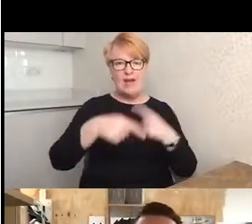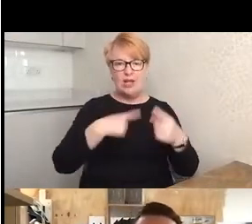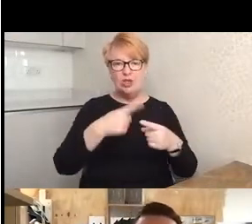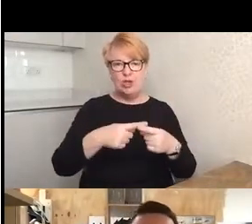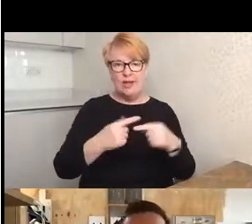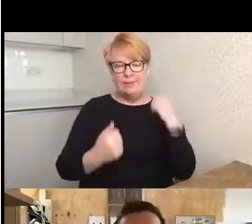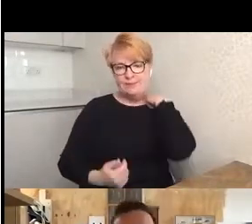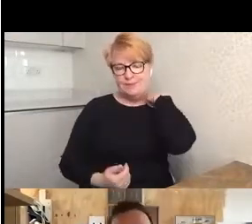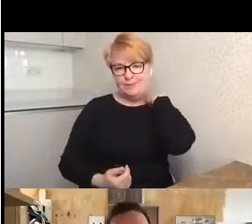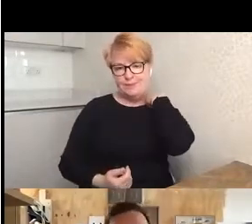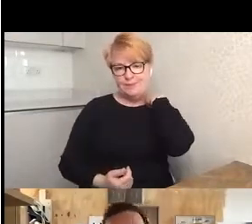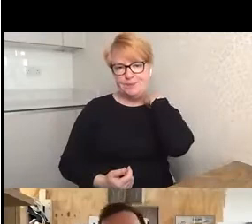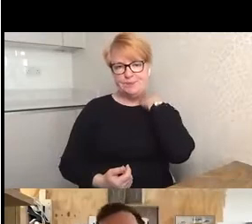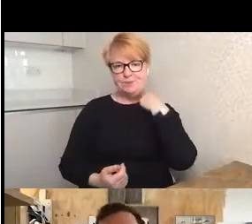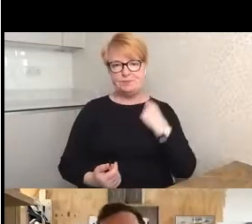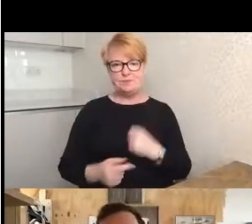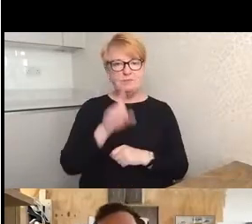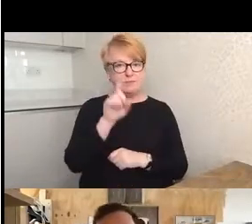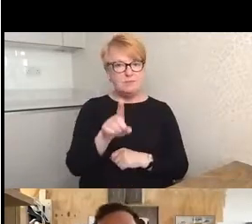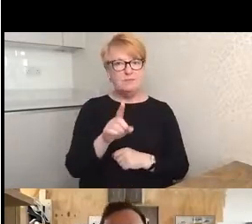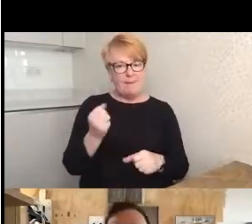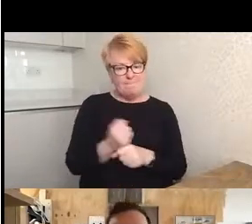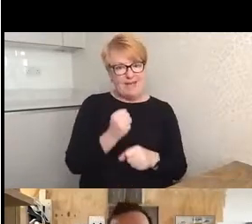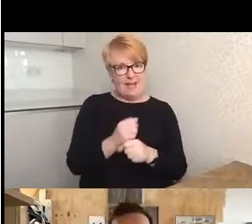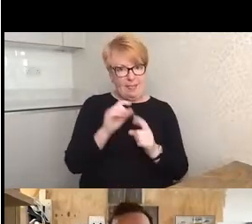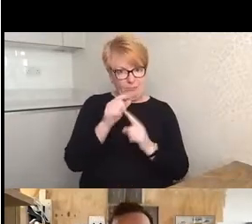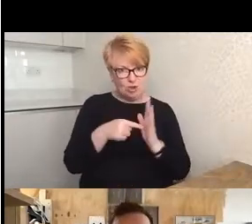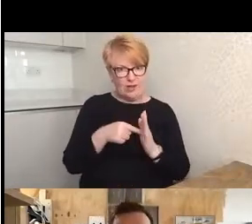And in the course of making this project, she has been engaging people who are suffering from,